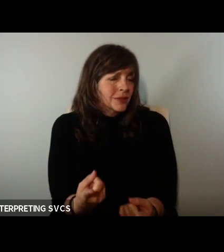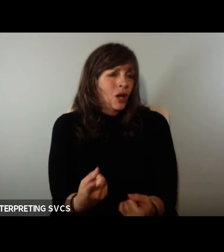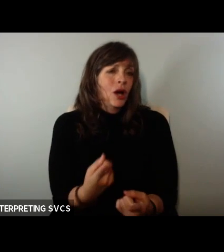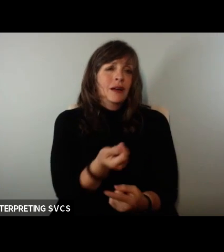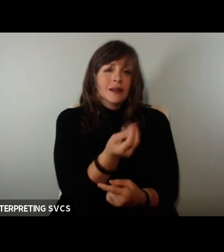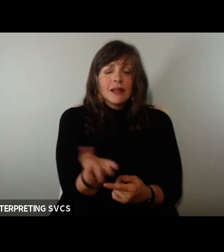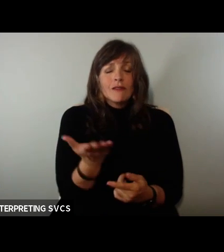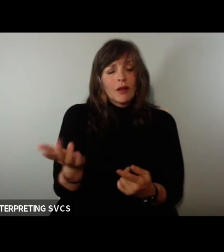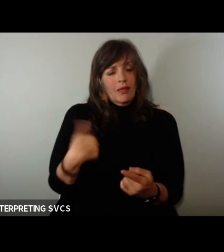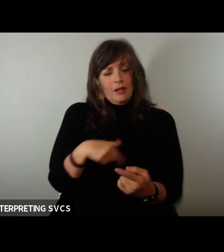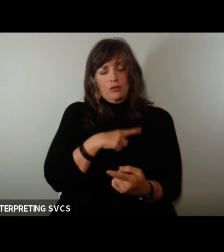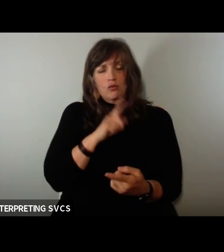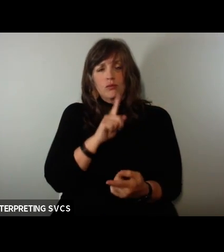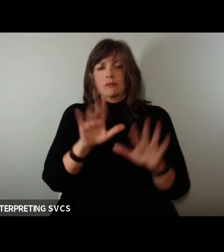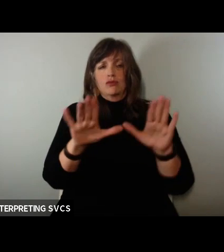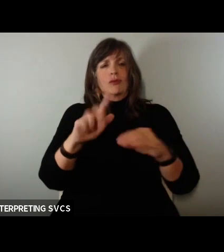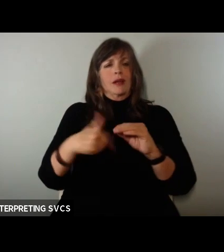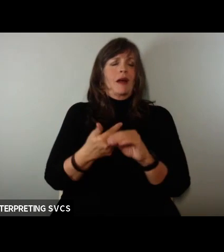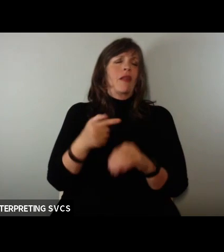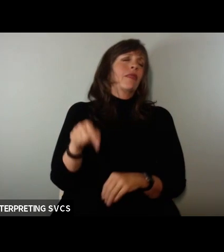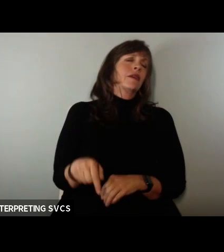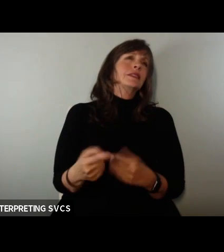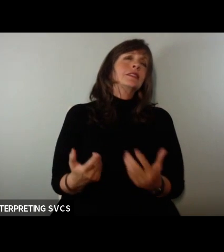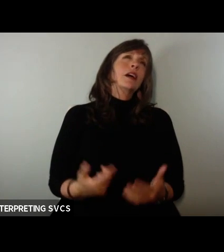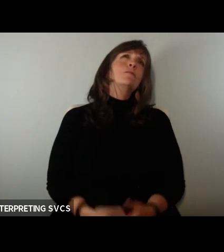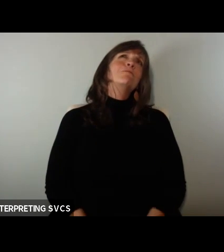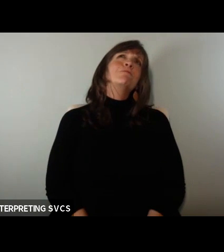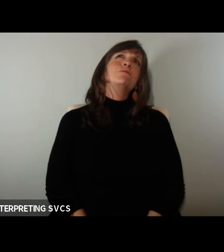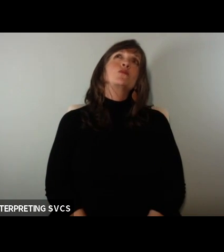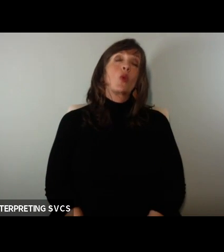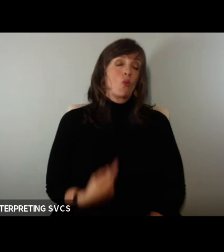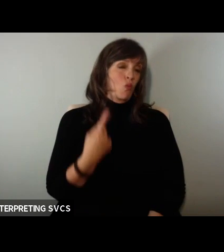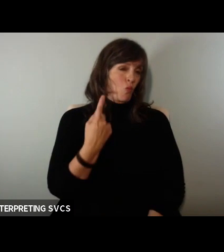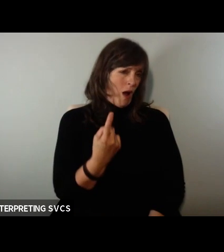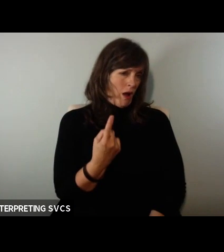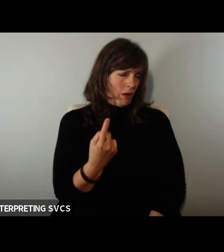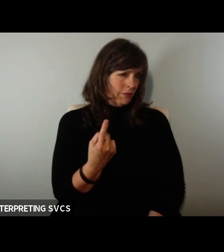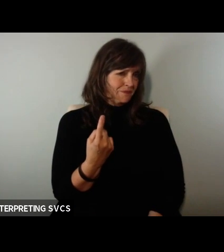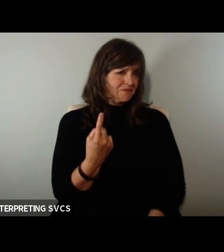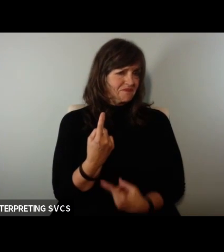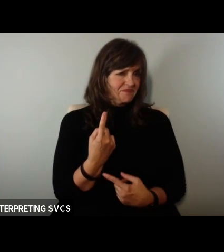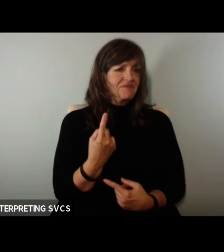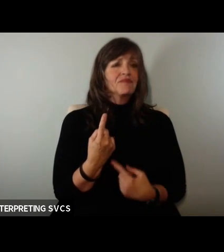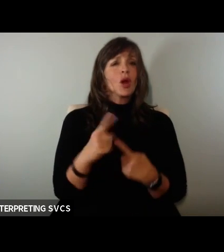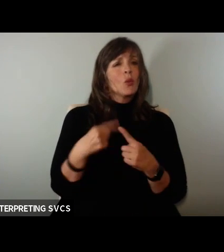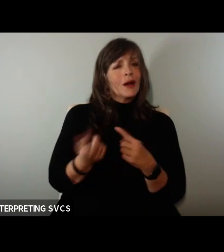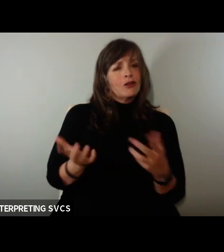that have been really great about this, one is when you're connected to the community,